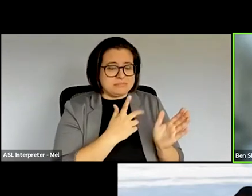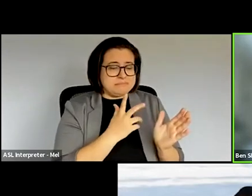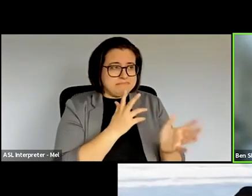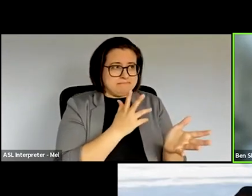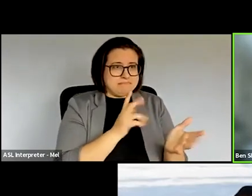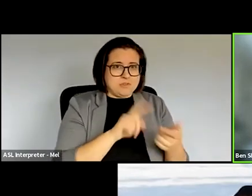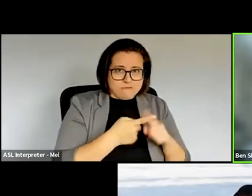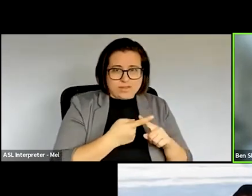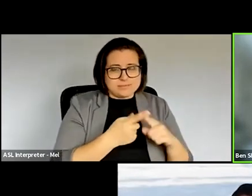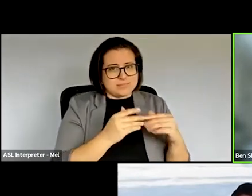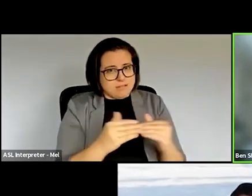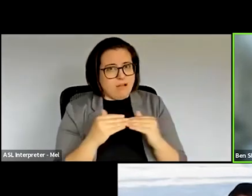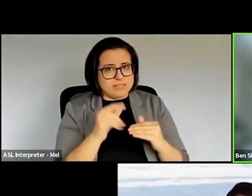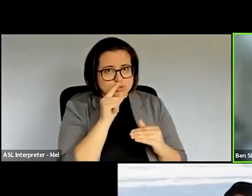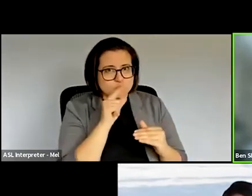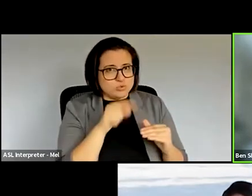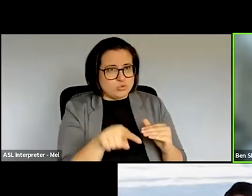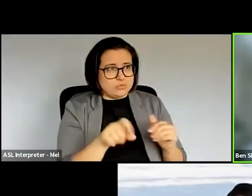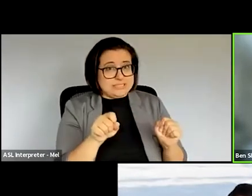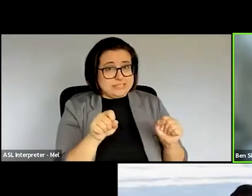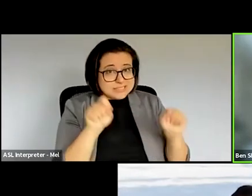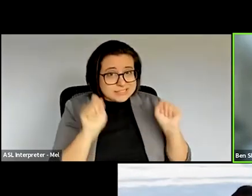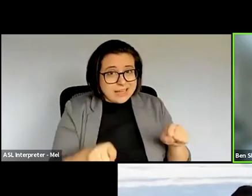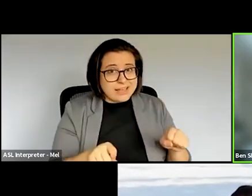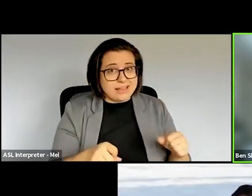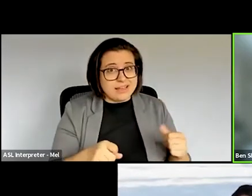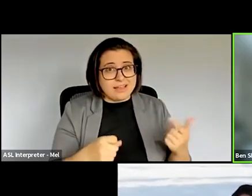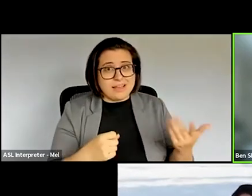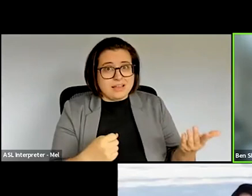at Google have the capacity to do it. Just to move on to the other topic,